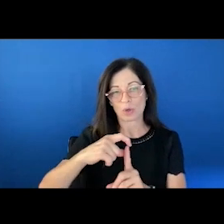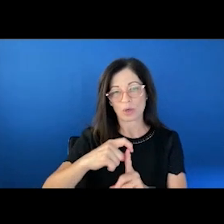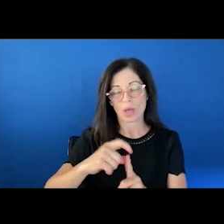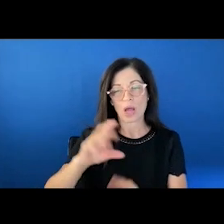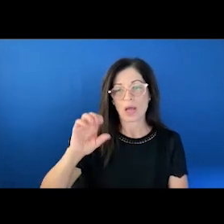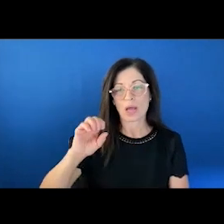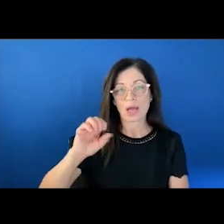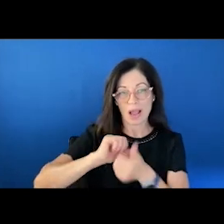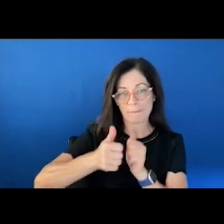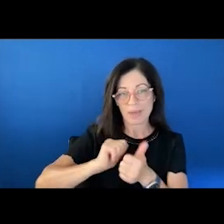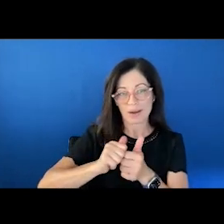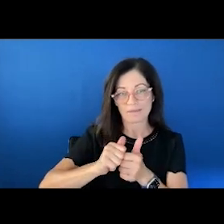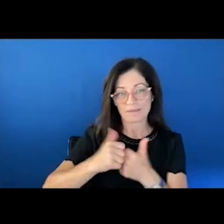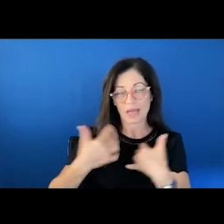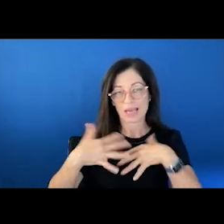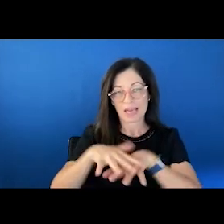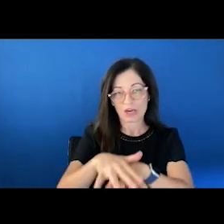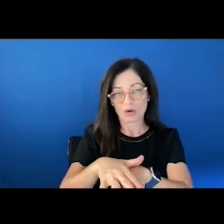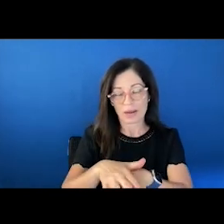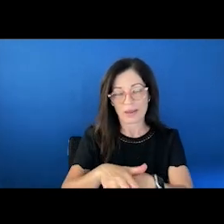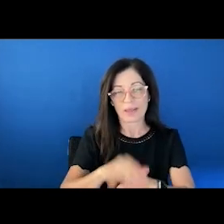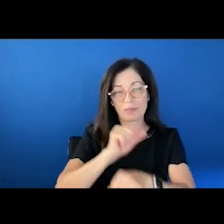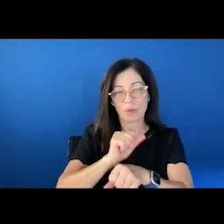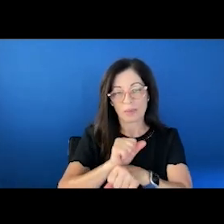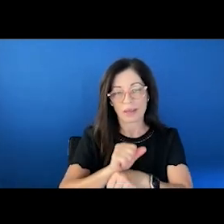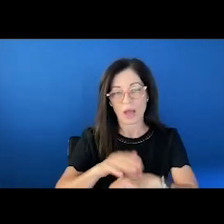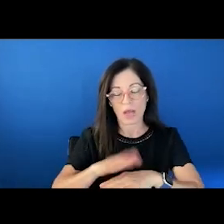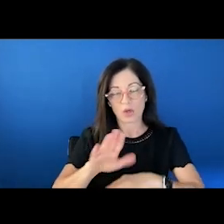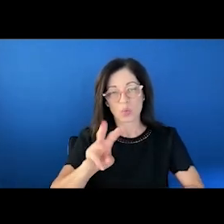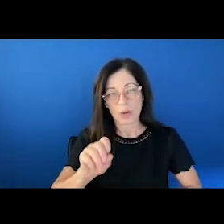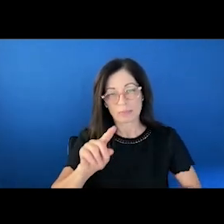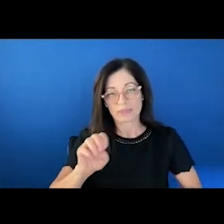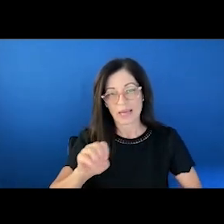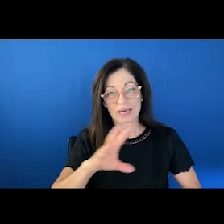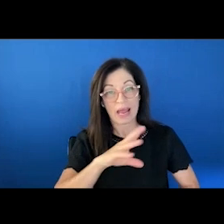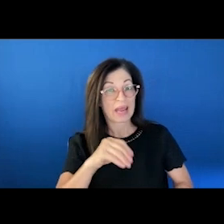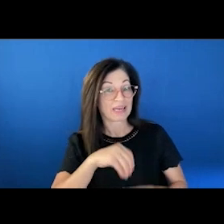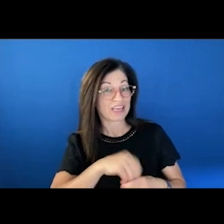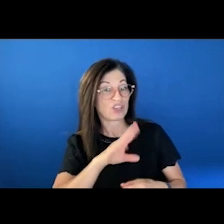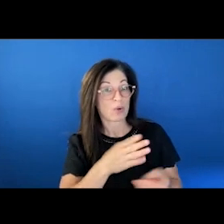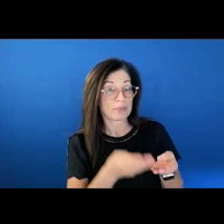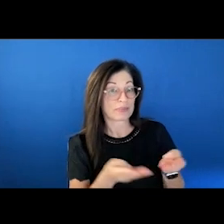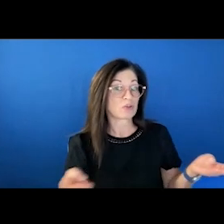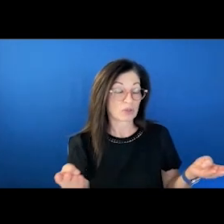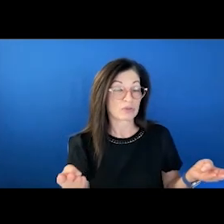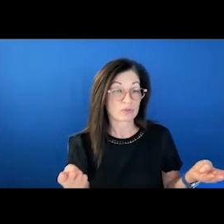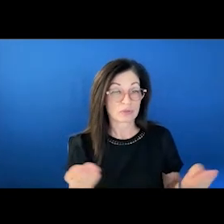keyword “competitive integrated employment” on your website and in your materials.